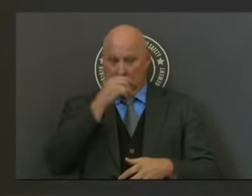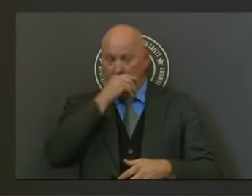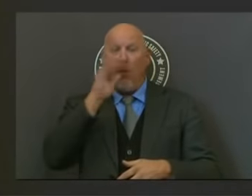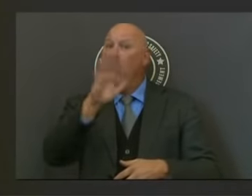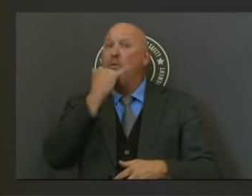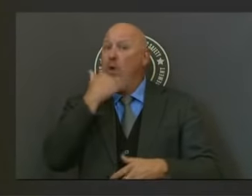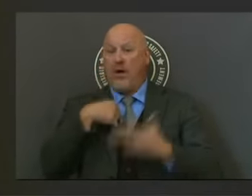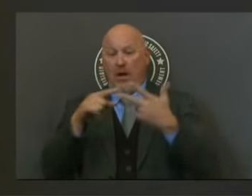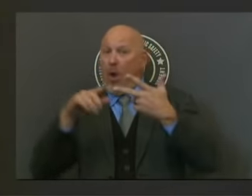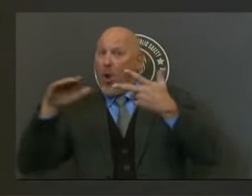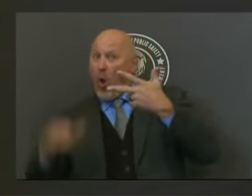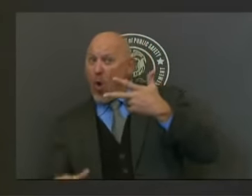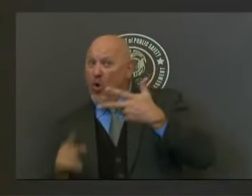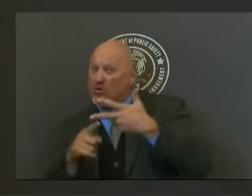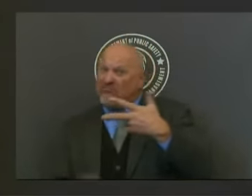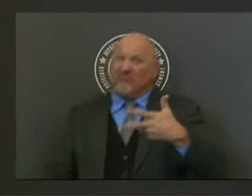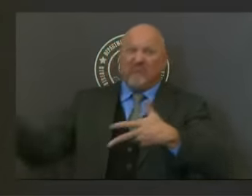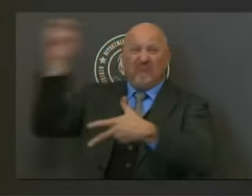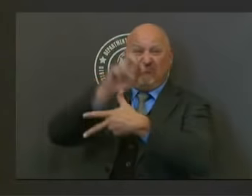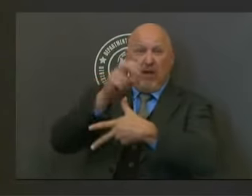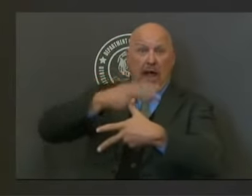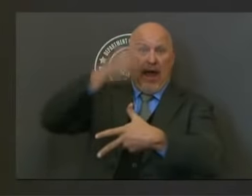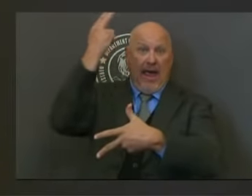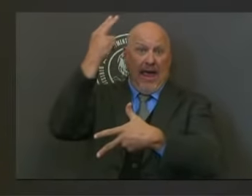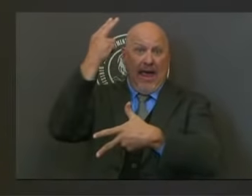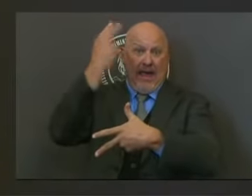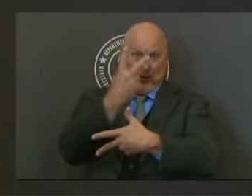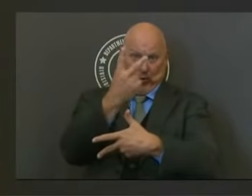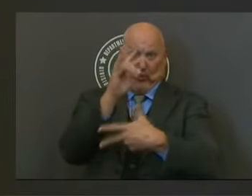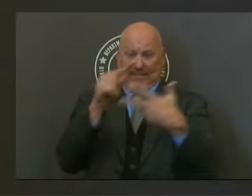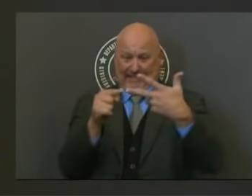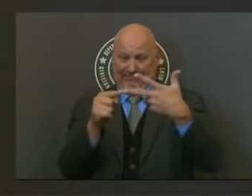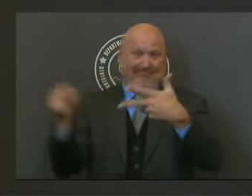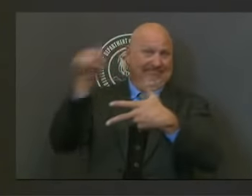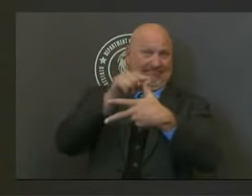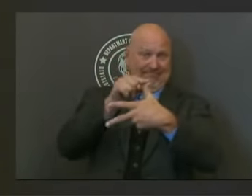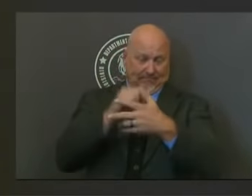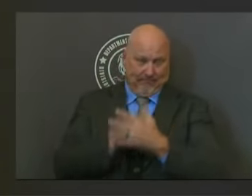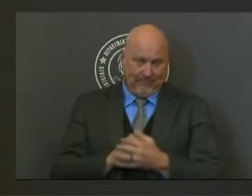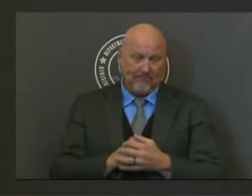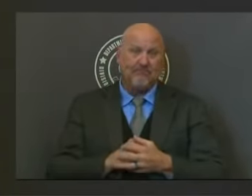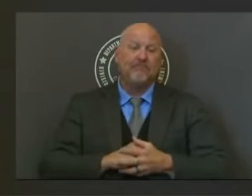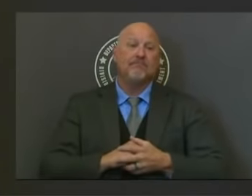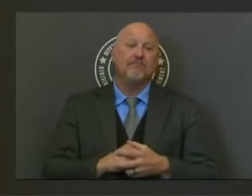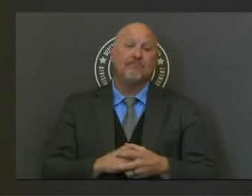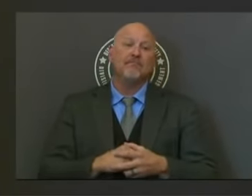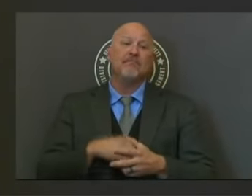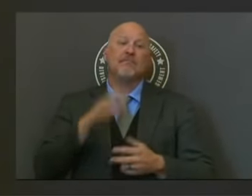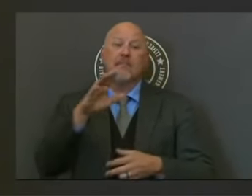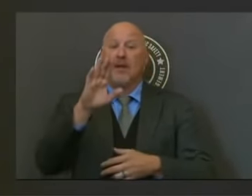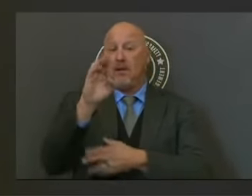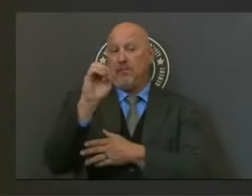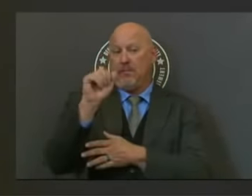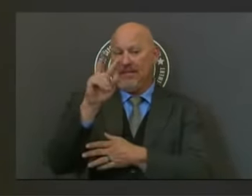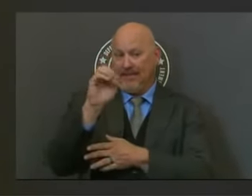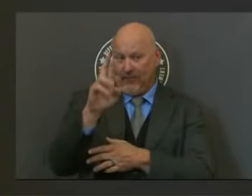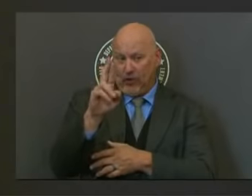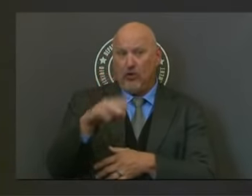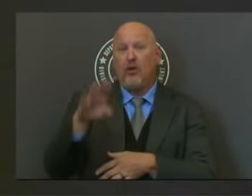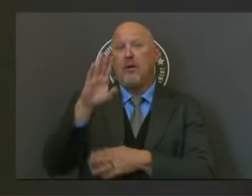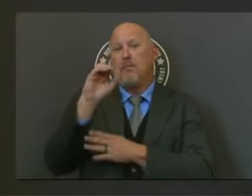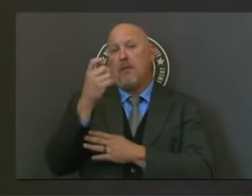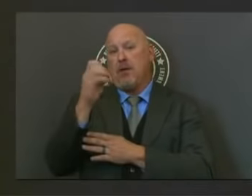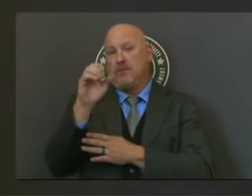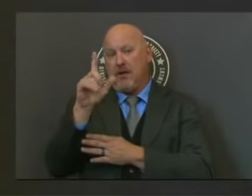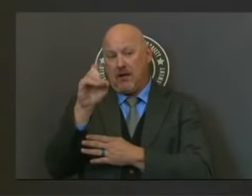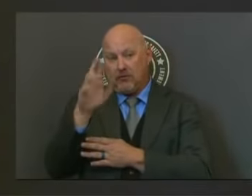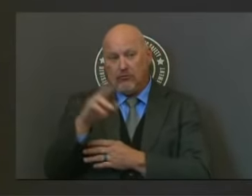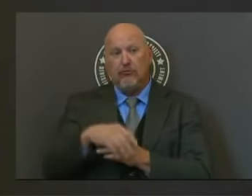R. beaver box elder cache carbon